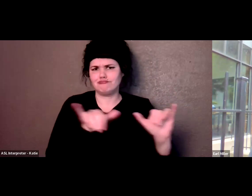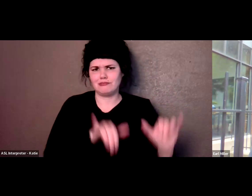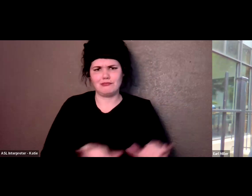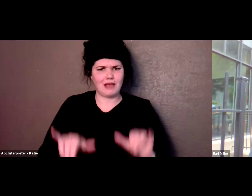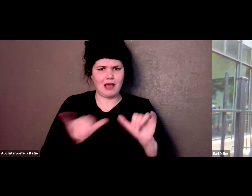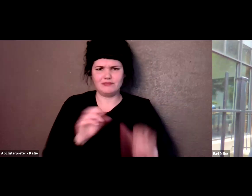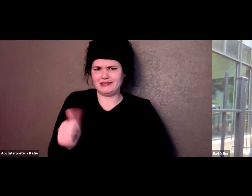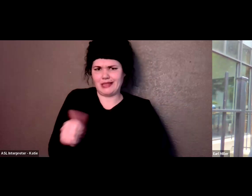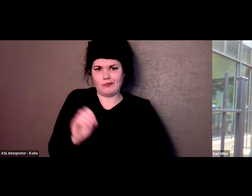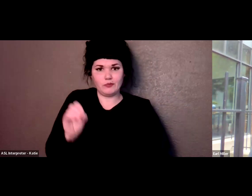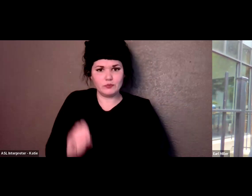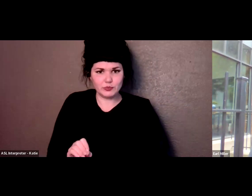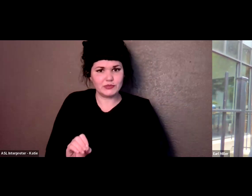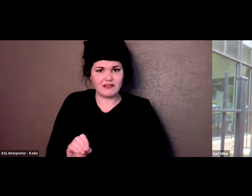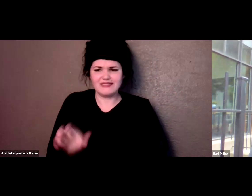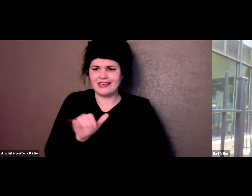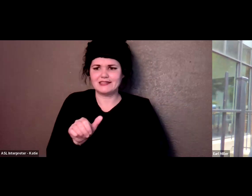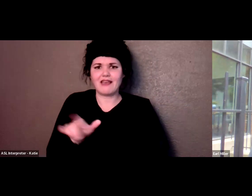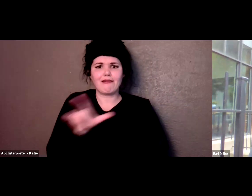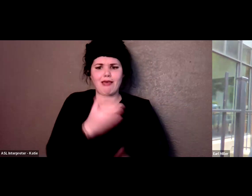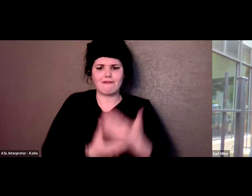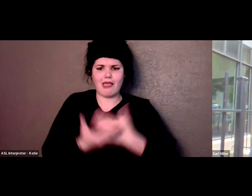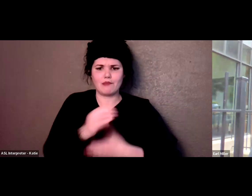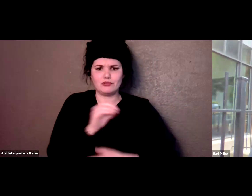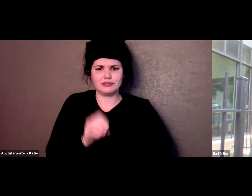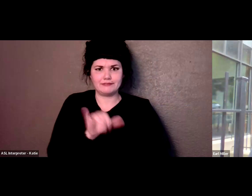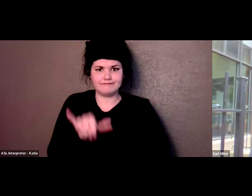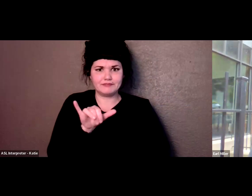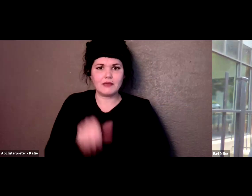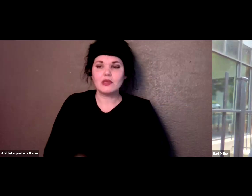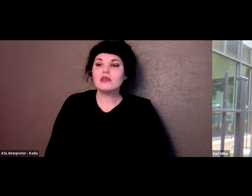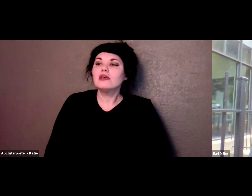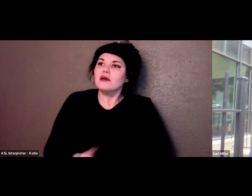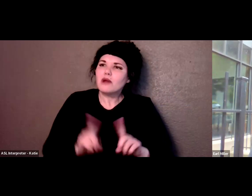that understanding that you weren't alone was transformative for some folks. Then these